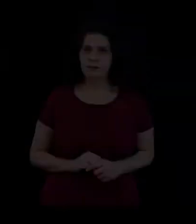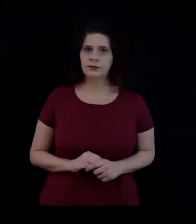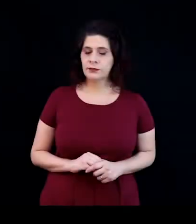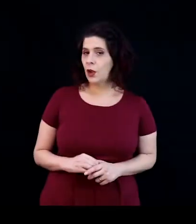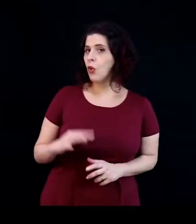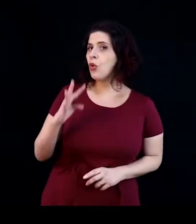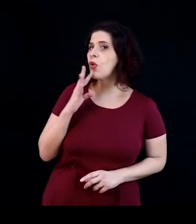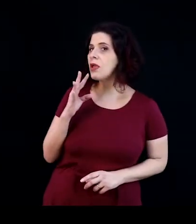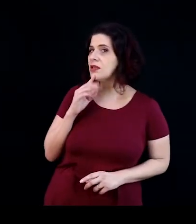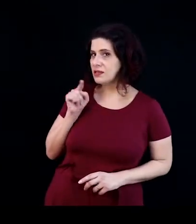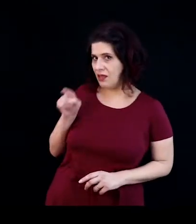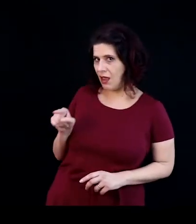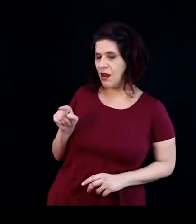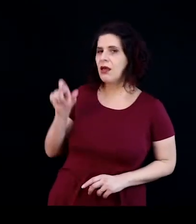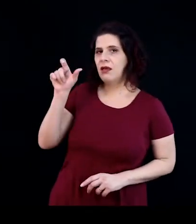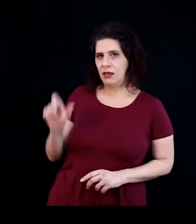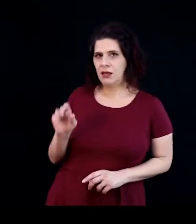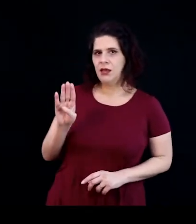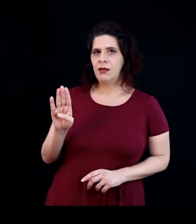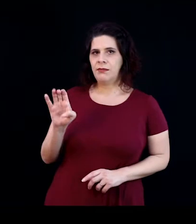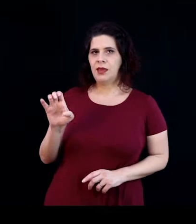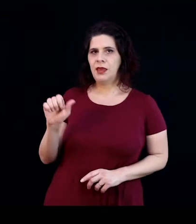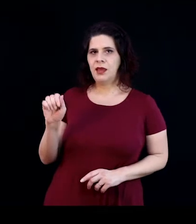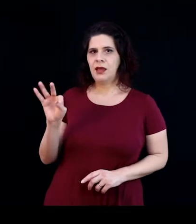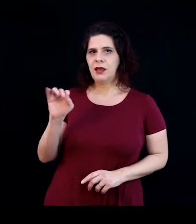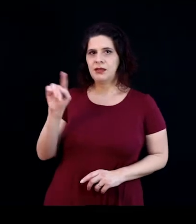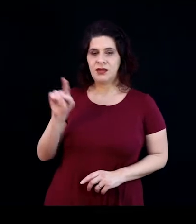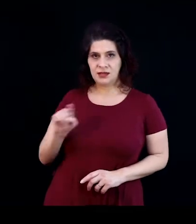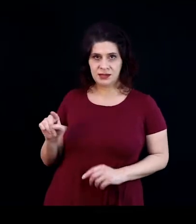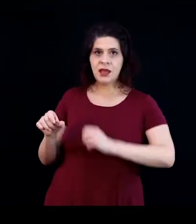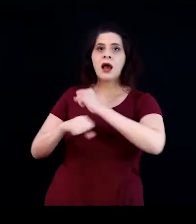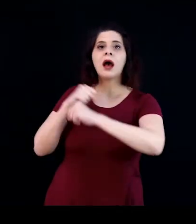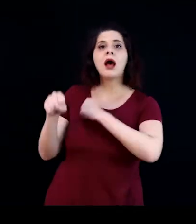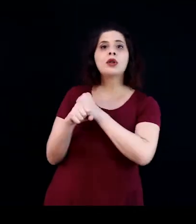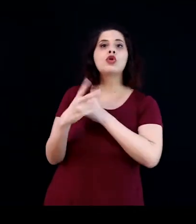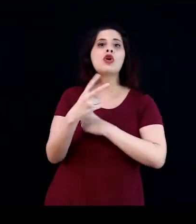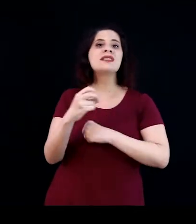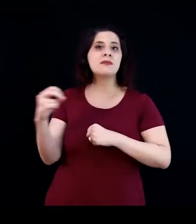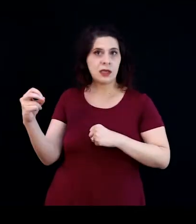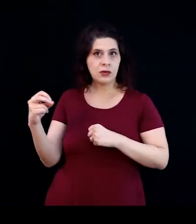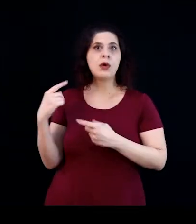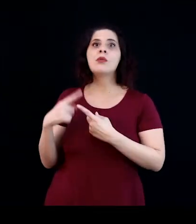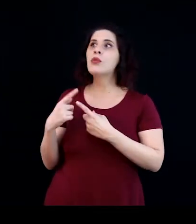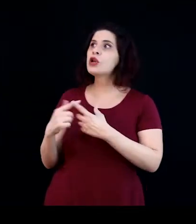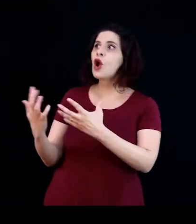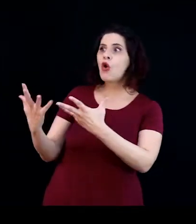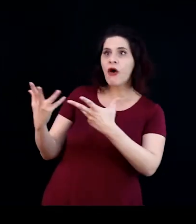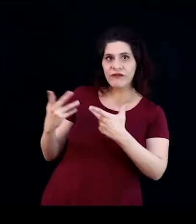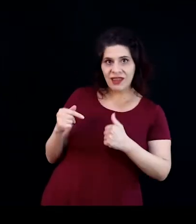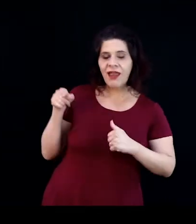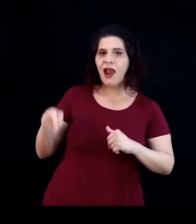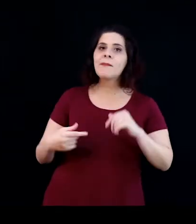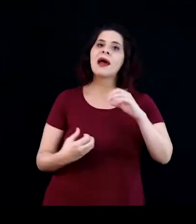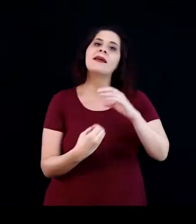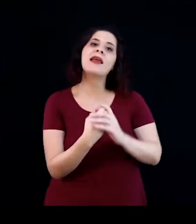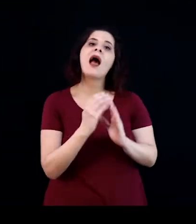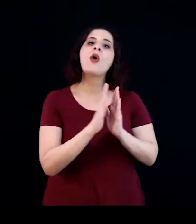I met Beatriz in 2000 when I invited her to create an artist’s book